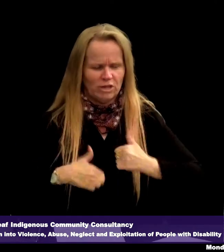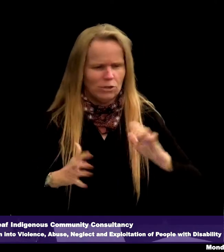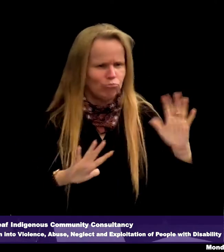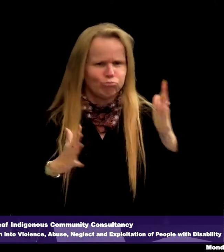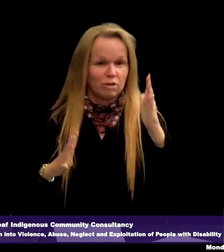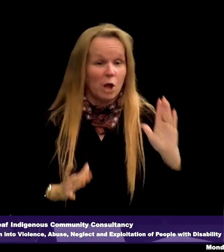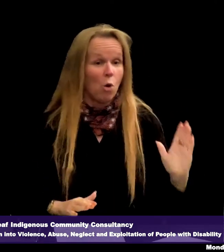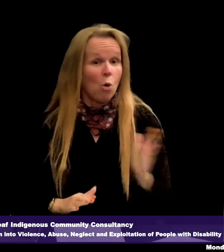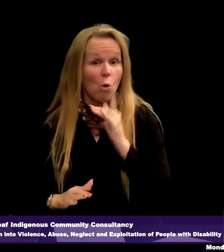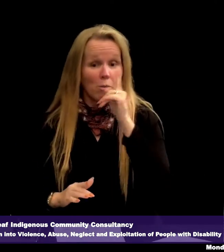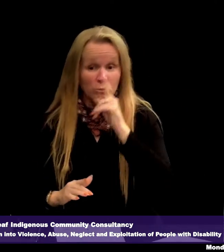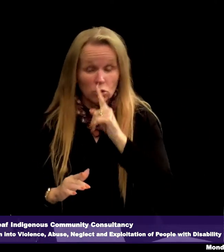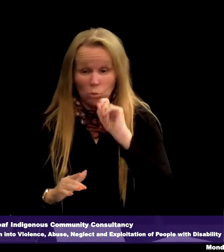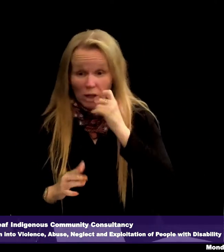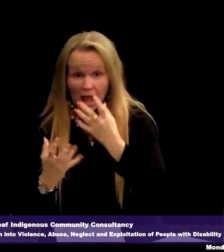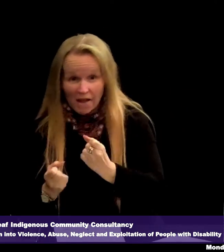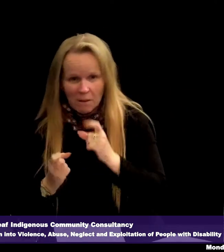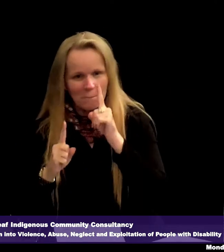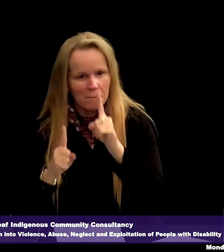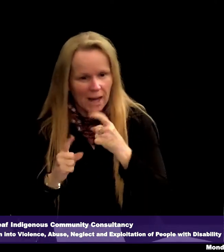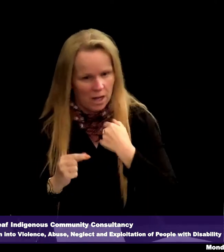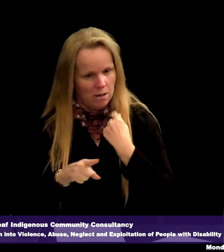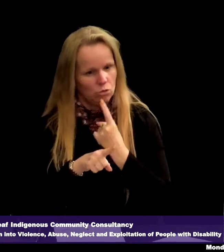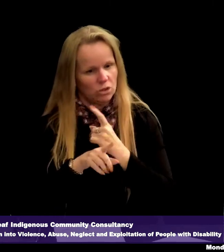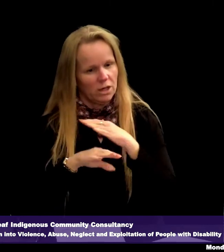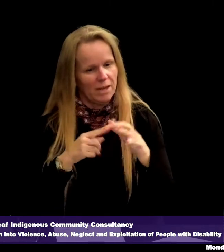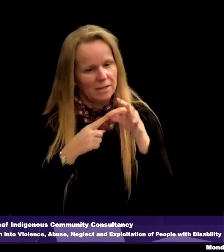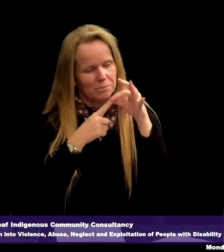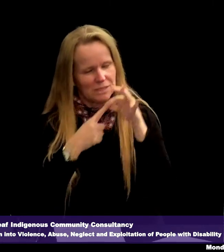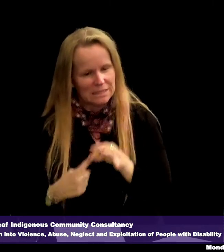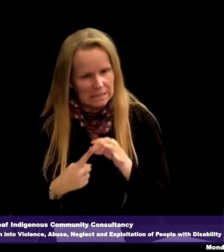course. There are very rich home signing systems that people use, but what I'm talking